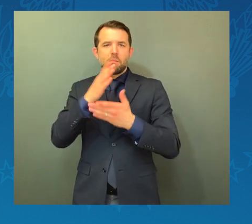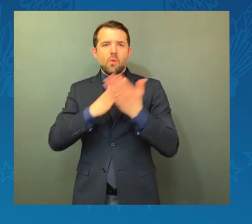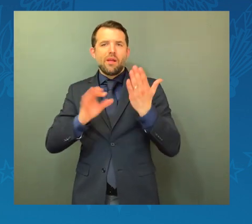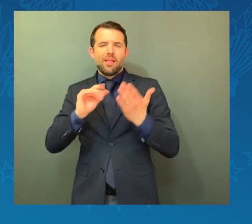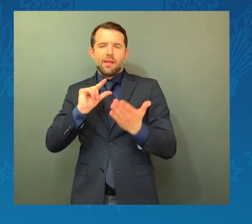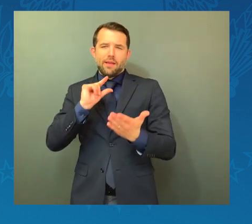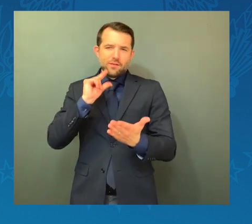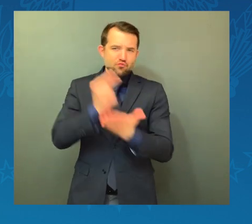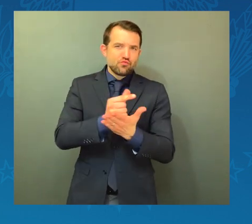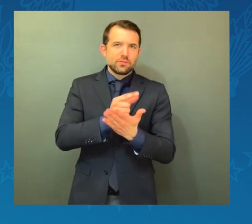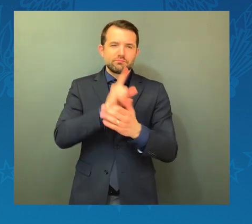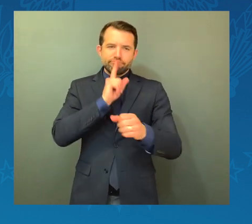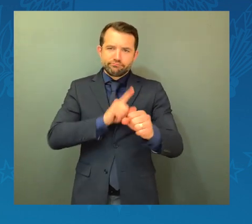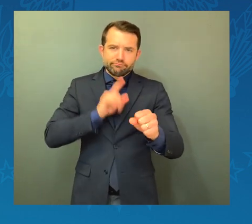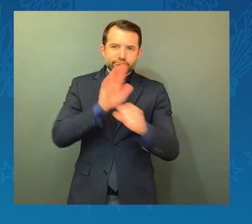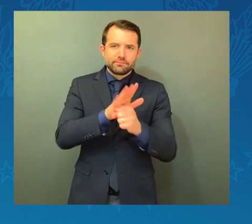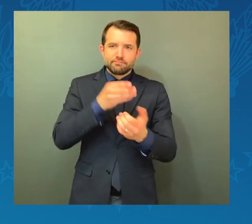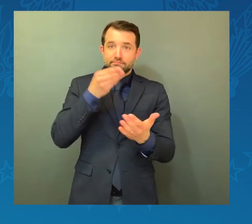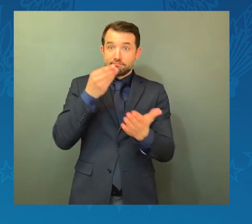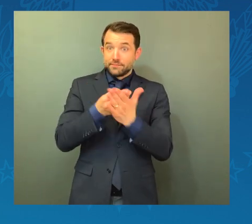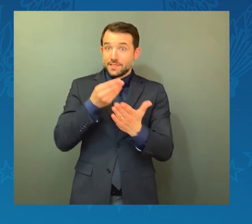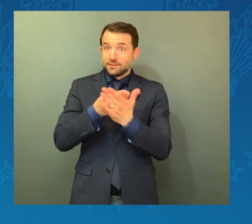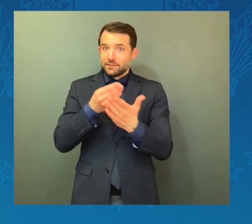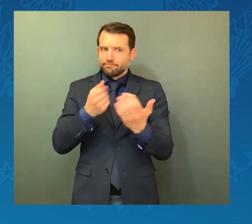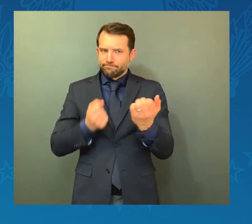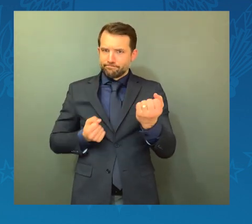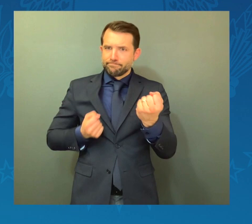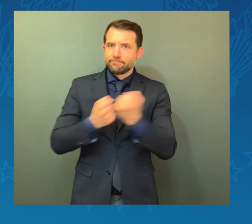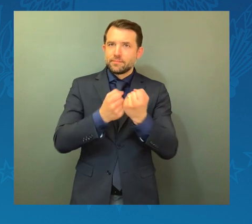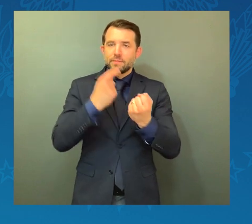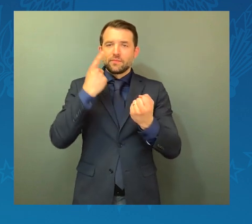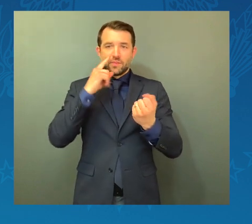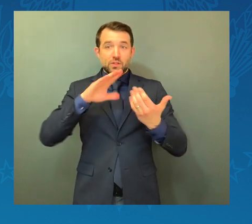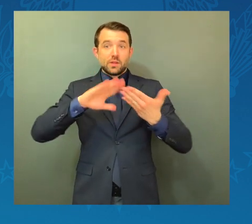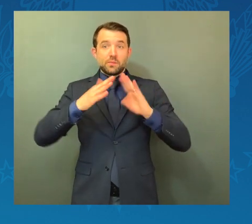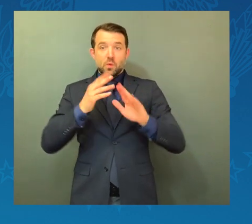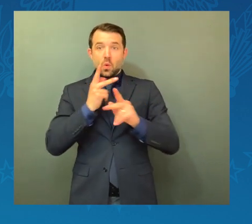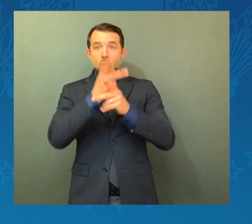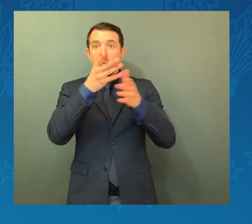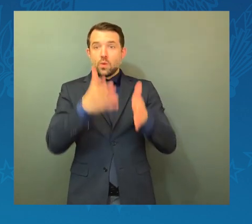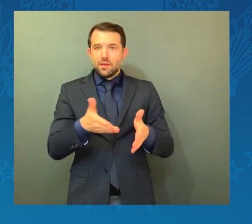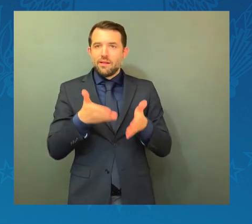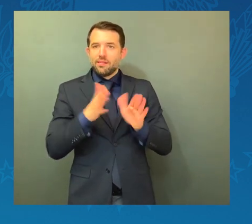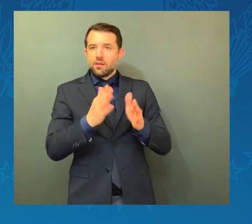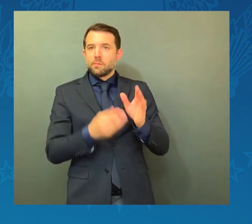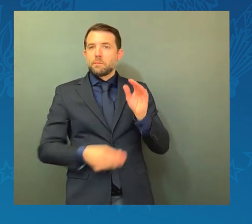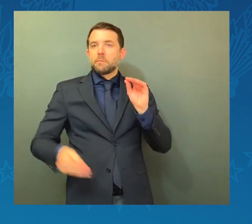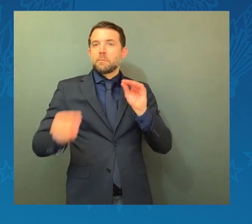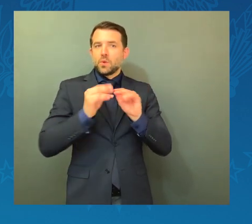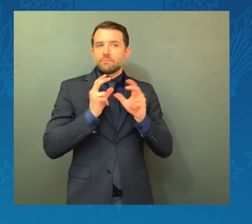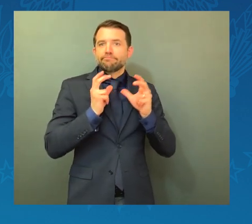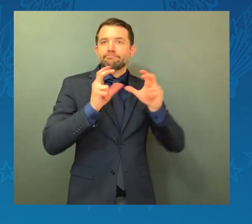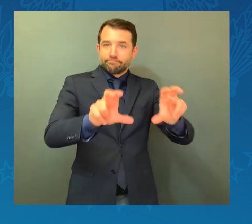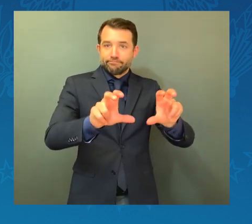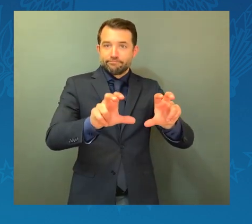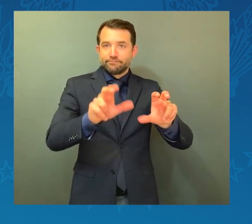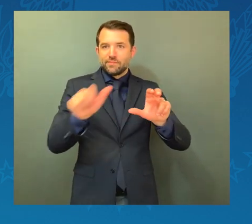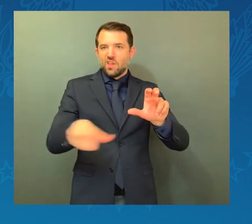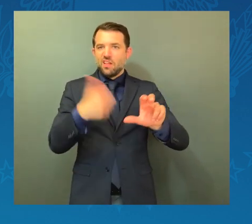It allows community lenders to make more investems [sic] -- more investments in underserved communities and to make loans to entrepreneurs